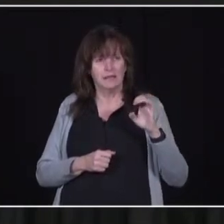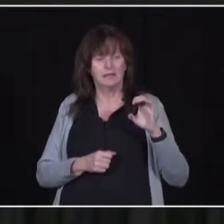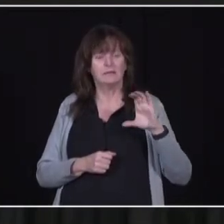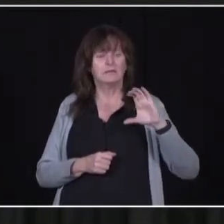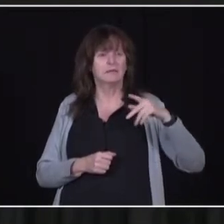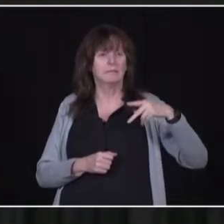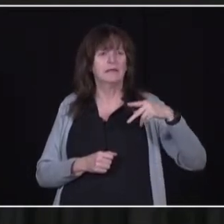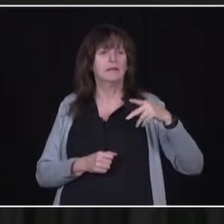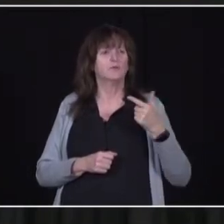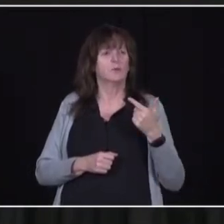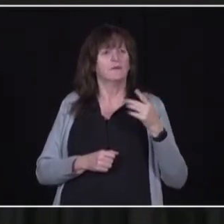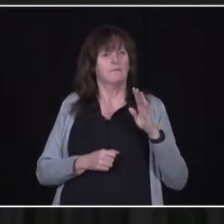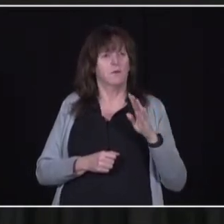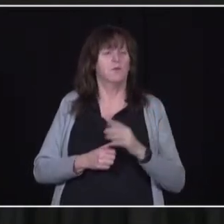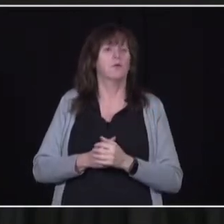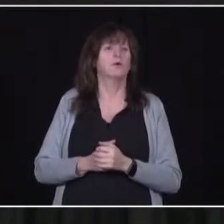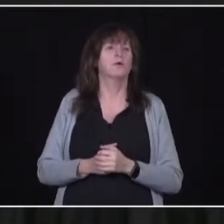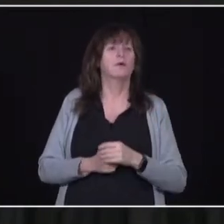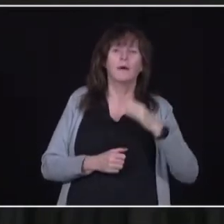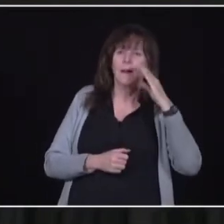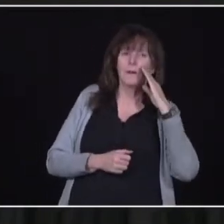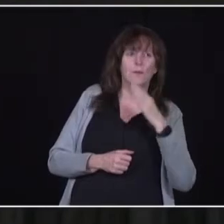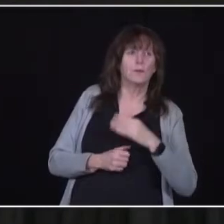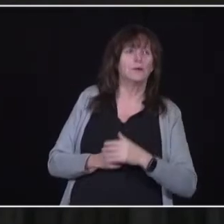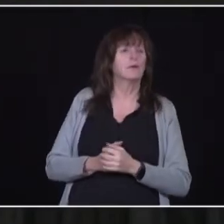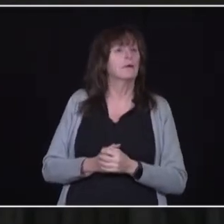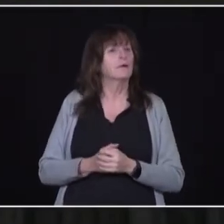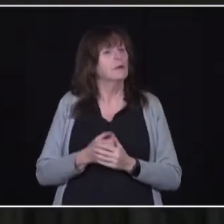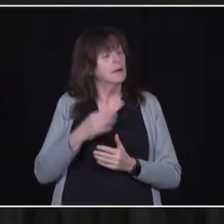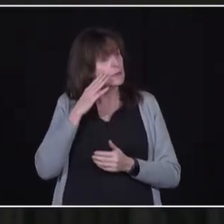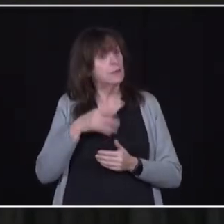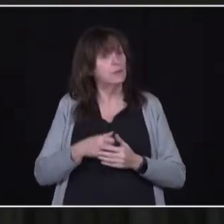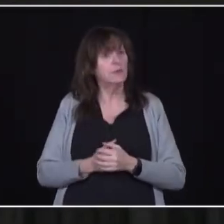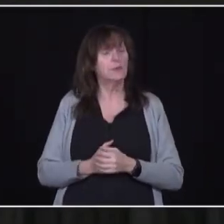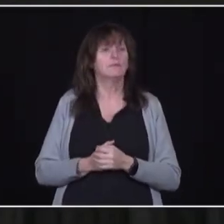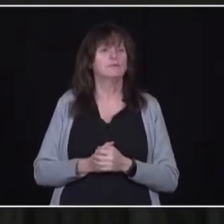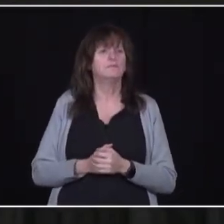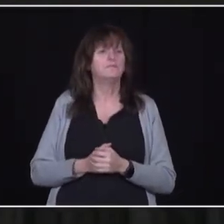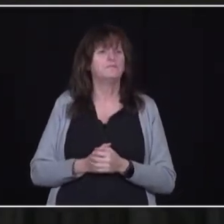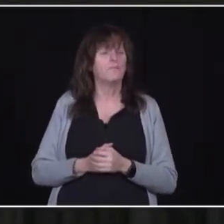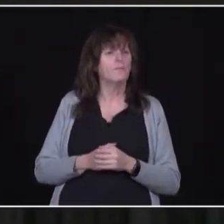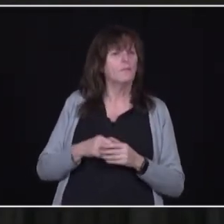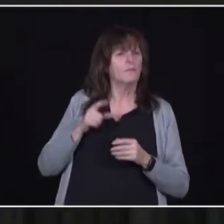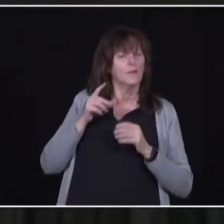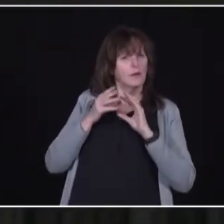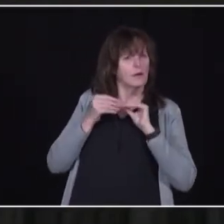I understand that you say you are limited and more Ontarians are being vaccinated